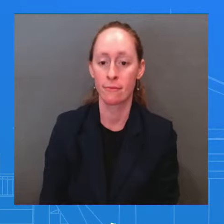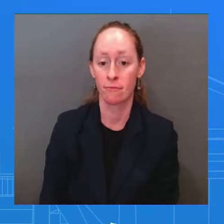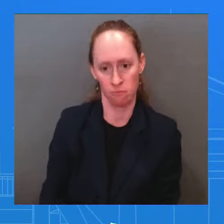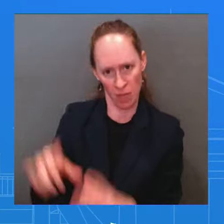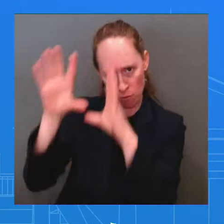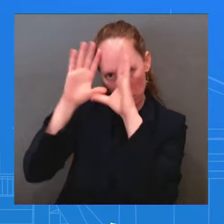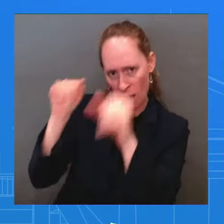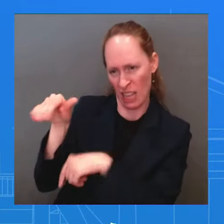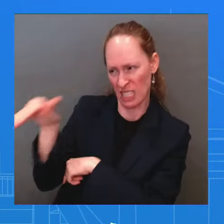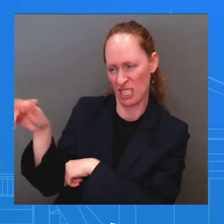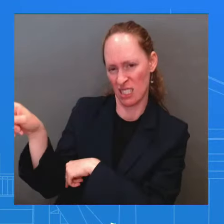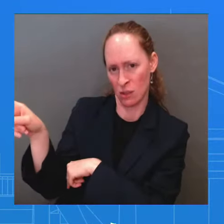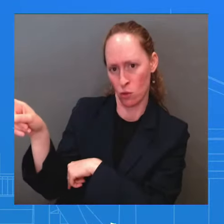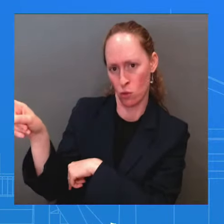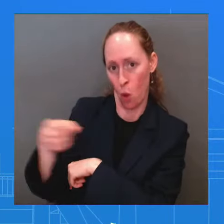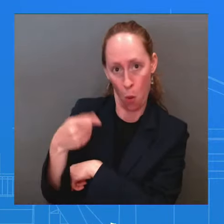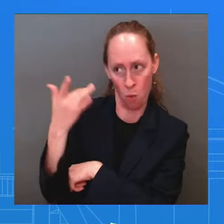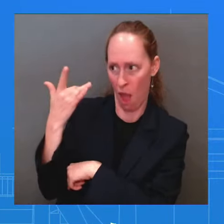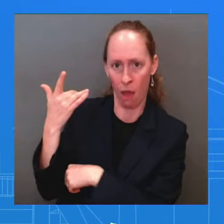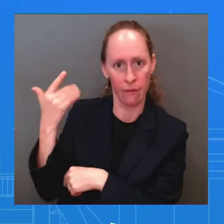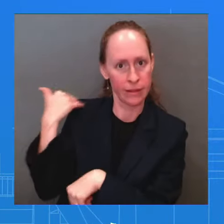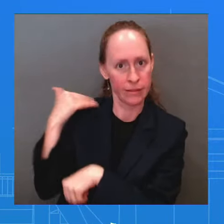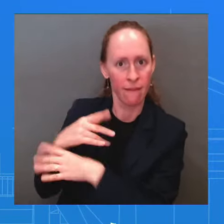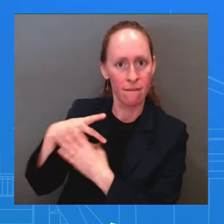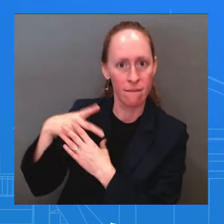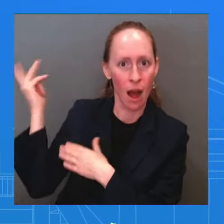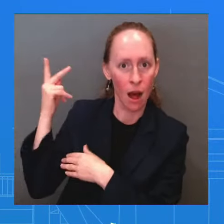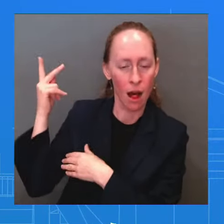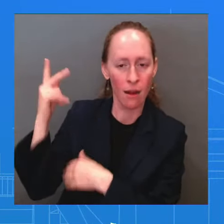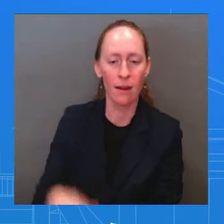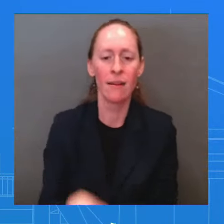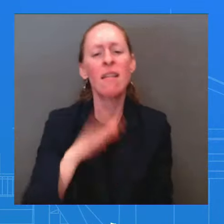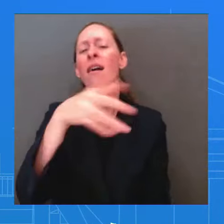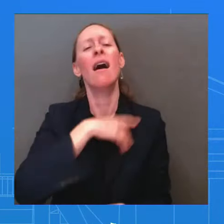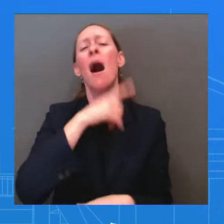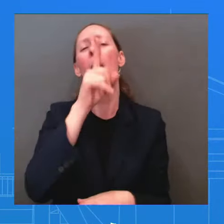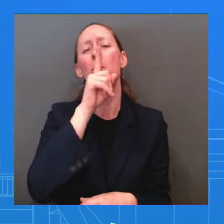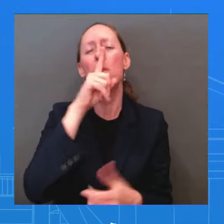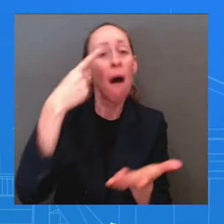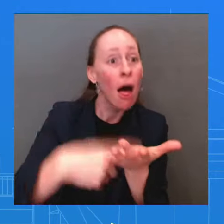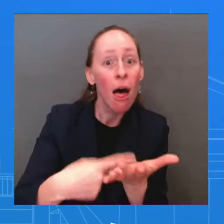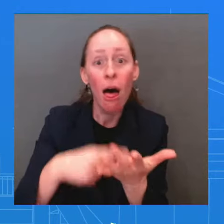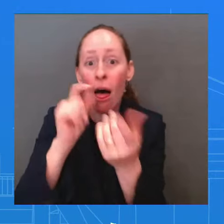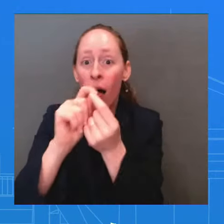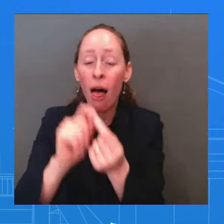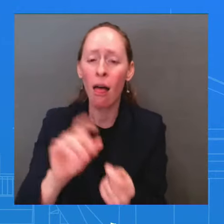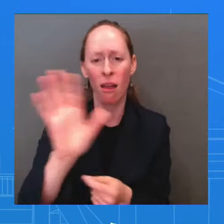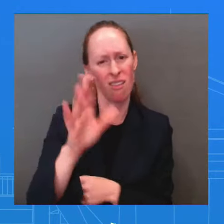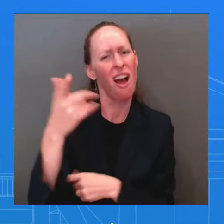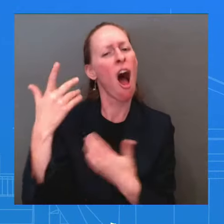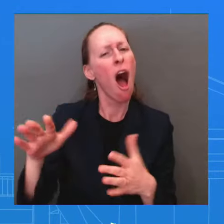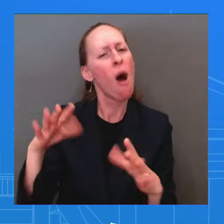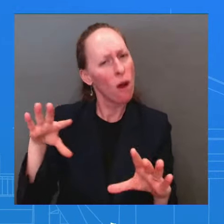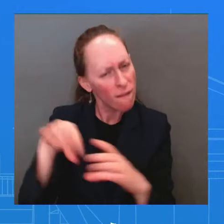I don't have any timeline. But what I can say is, they have been engaged for some time now -- both Gene Sperling, both Julie Su --